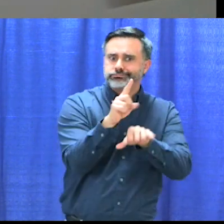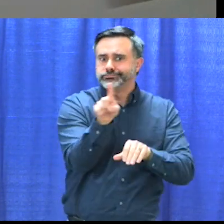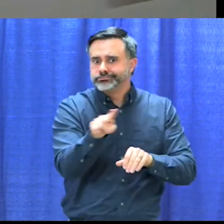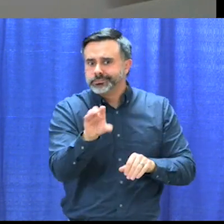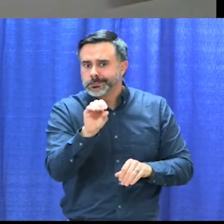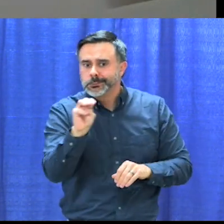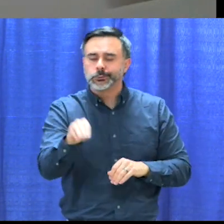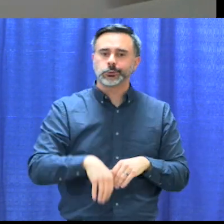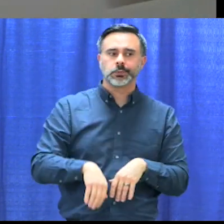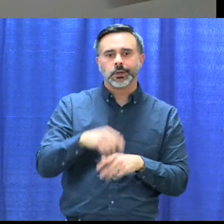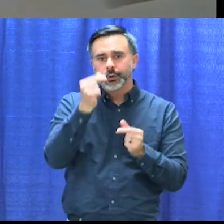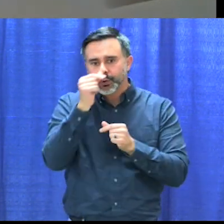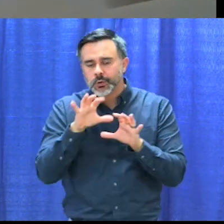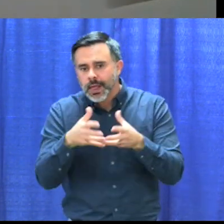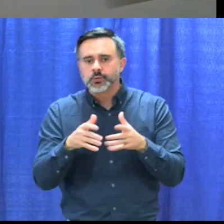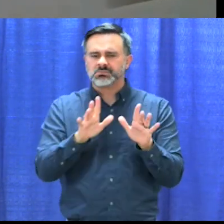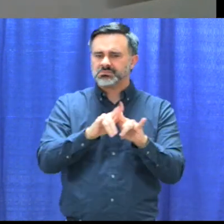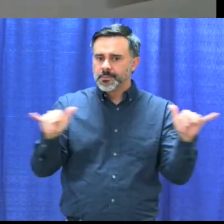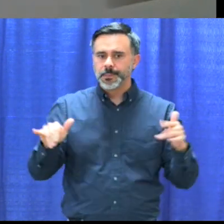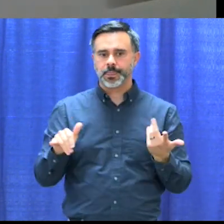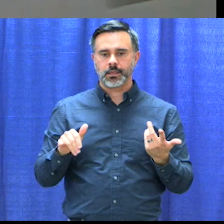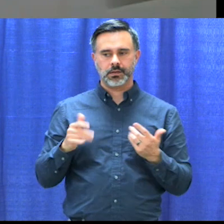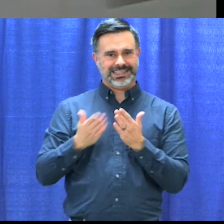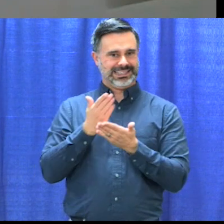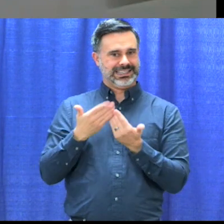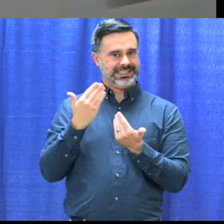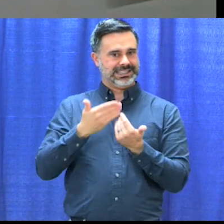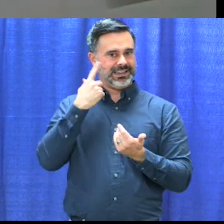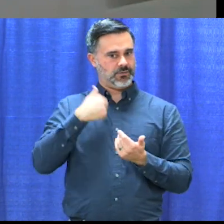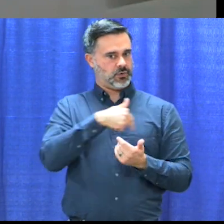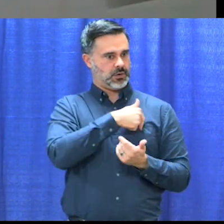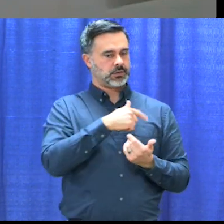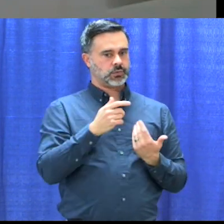It's easy for many of us take for granted that technology options we have at our fingertips.